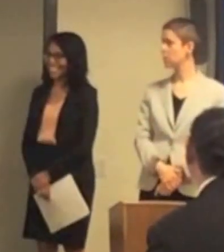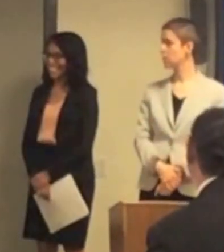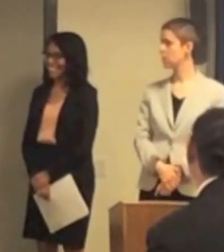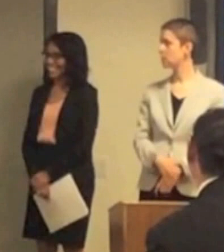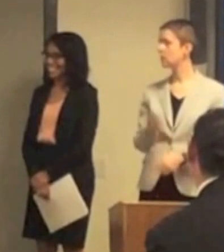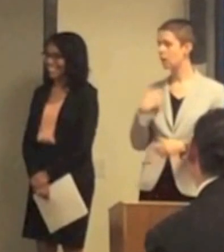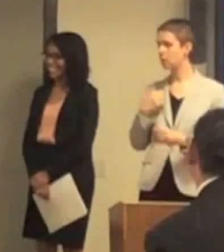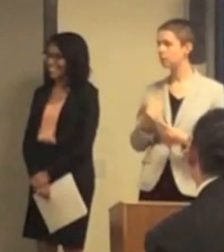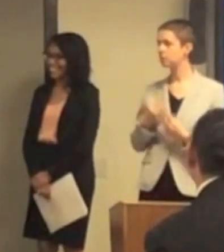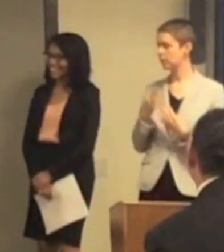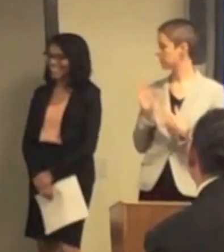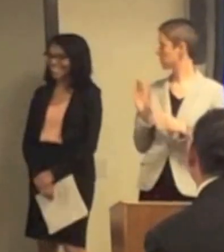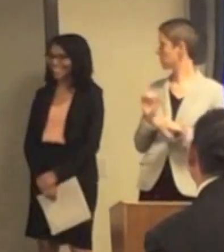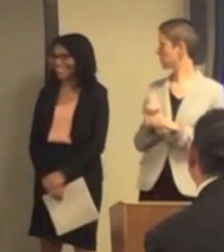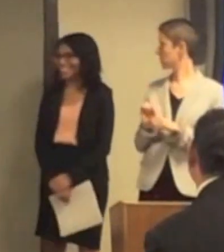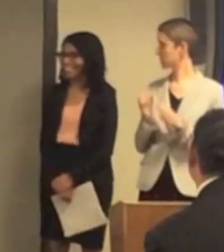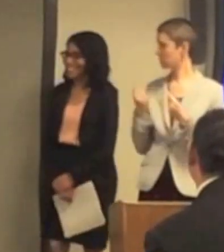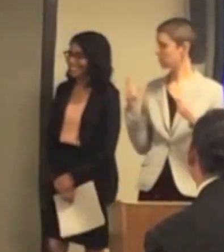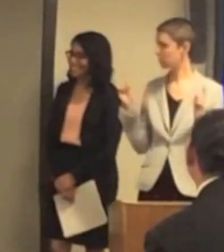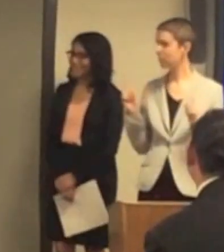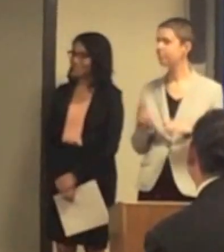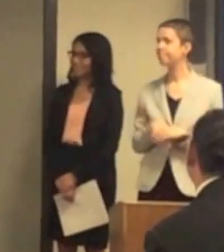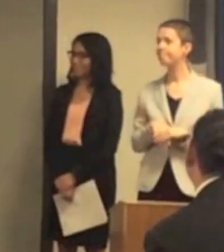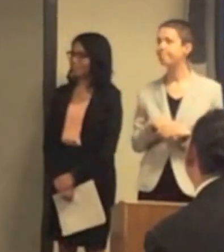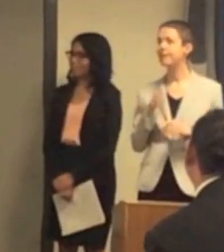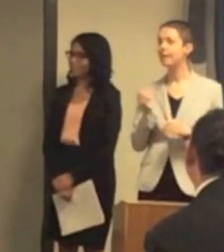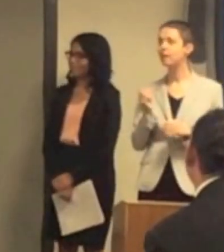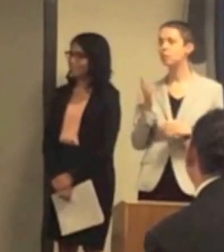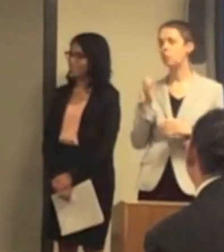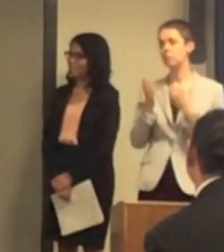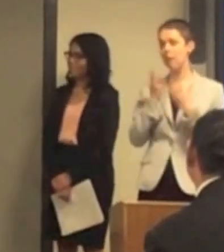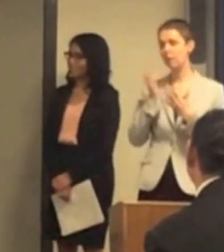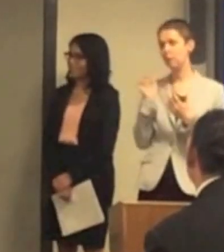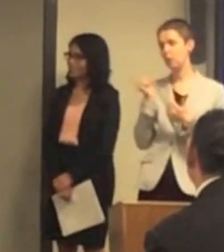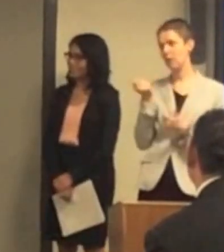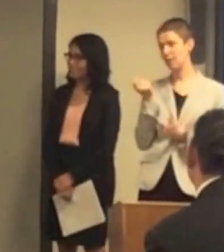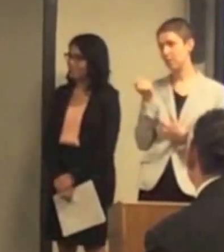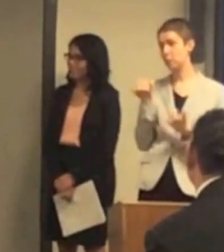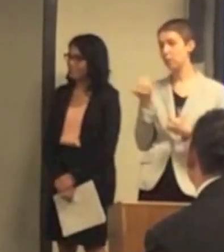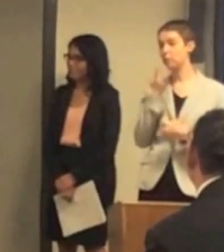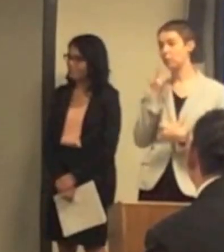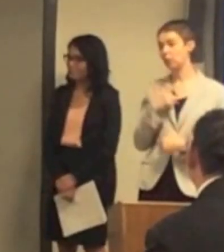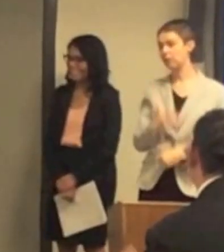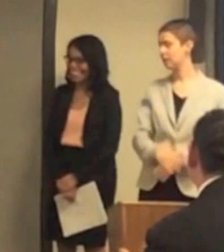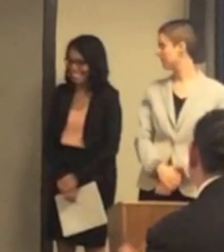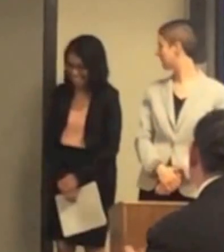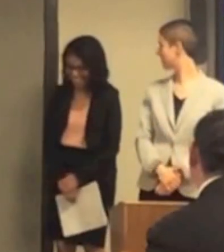inspired by your accomplishments. And we have to embarrass her a little bit. Today is her birthday.